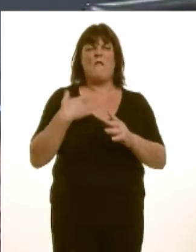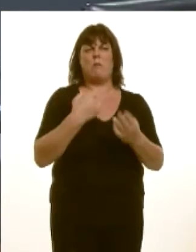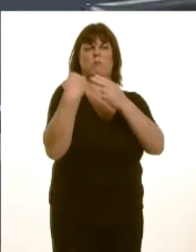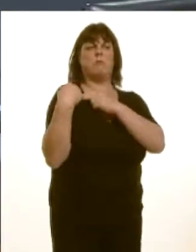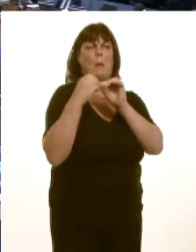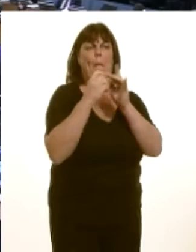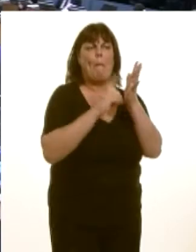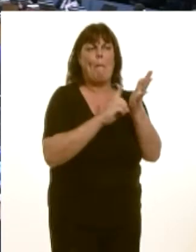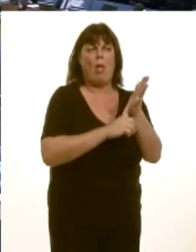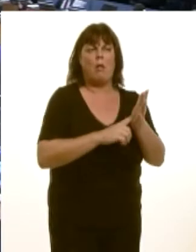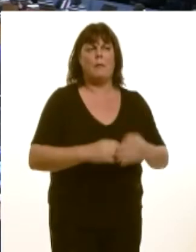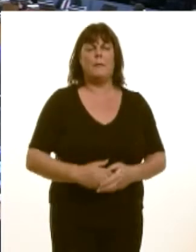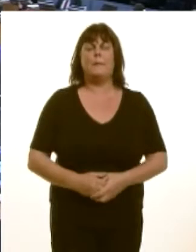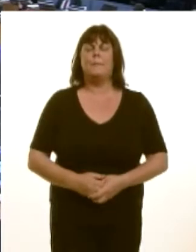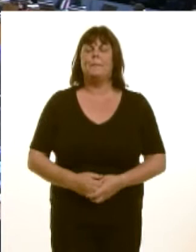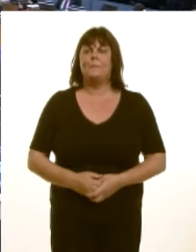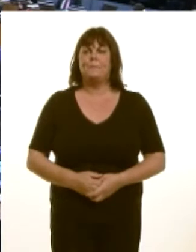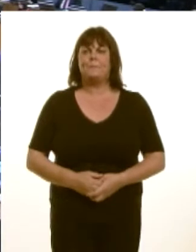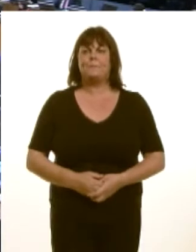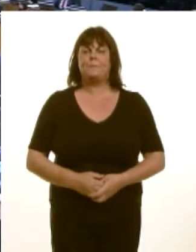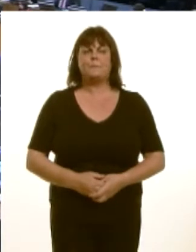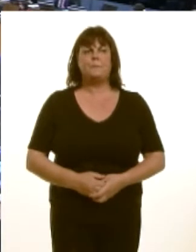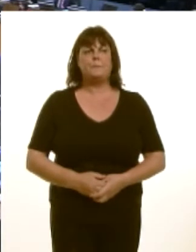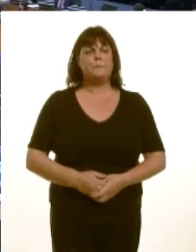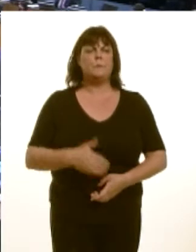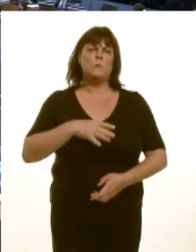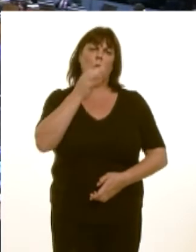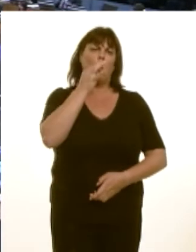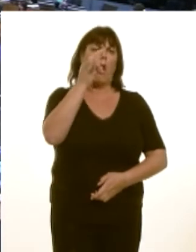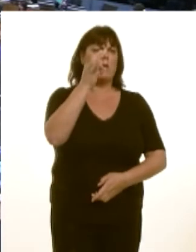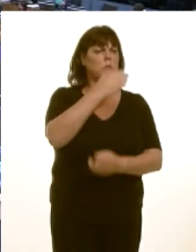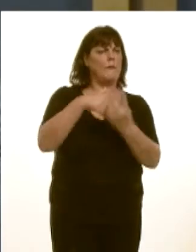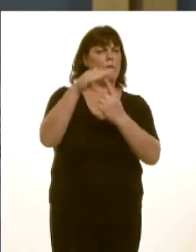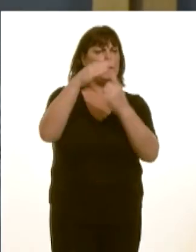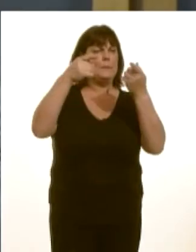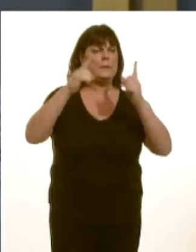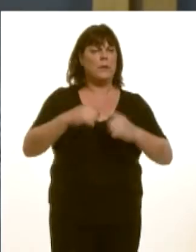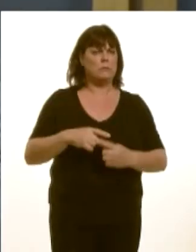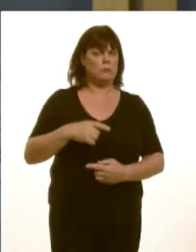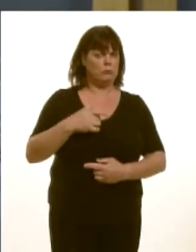Mohammad Asghar: First Minister, do you agree with me that companies that are found to have